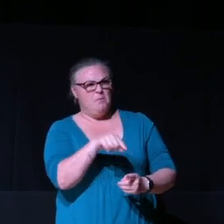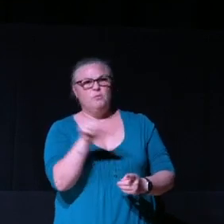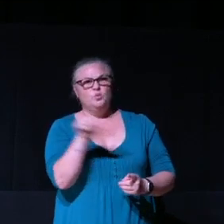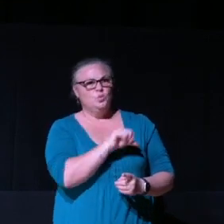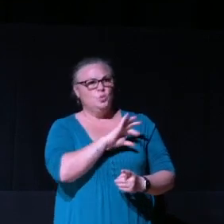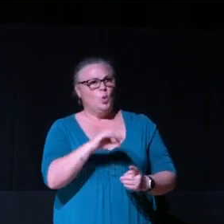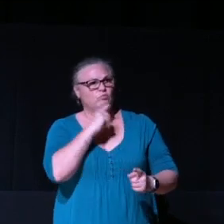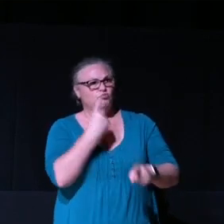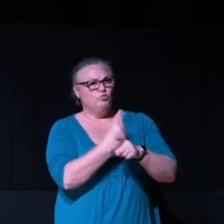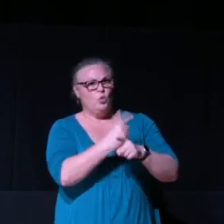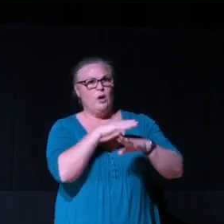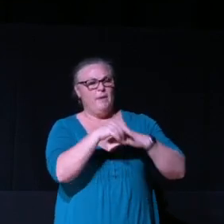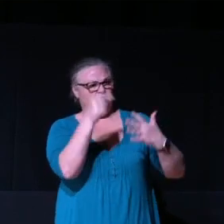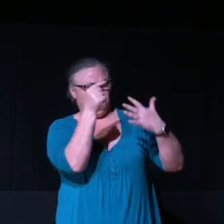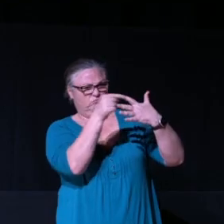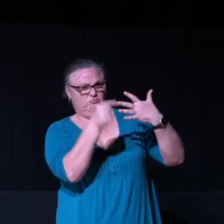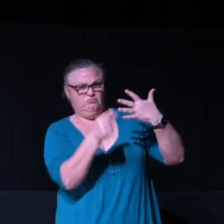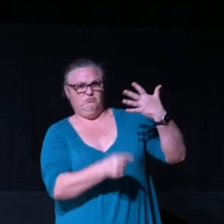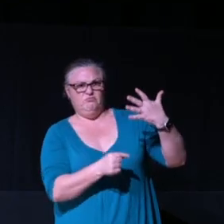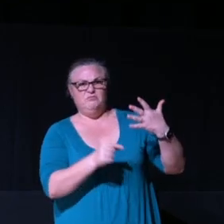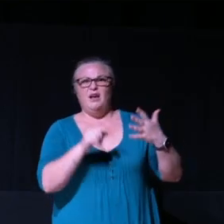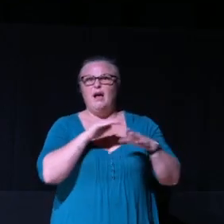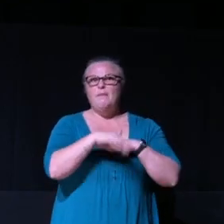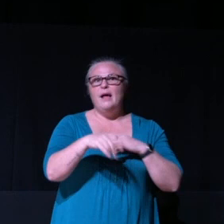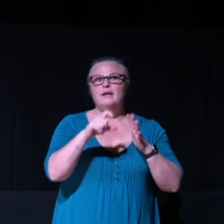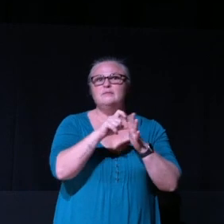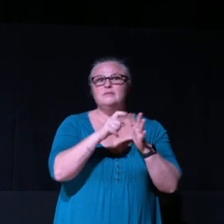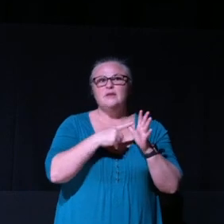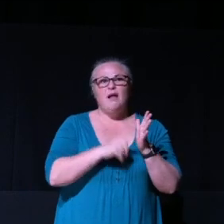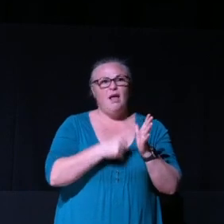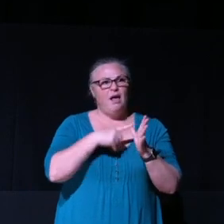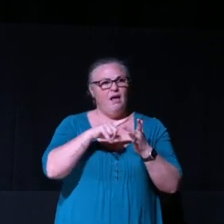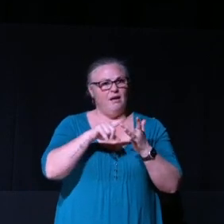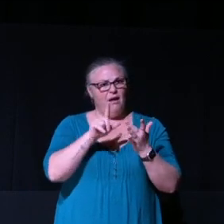about the Dalai Lama in his set. You might be interested